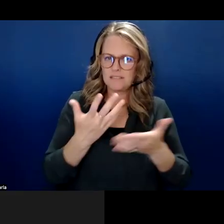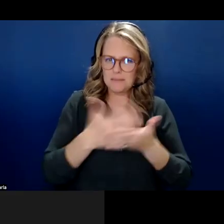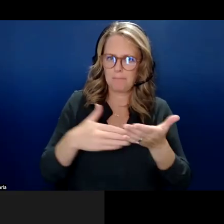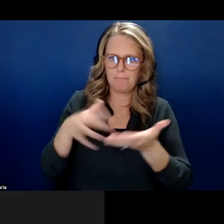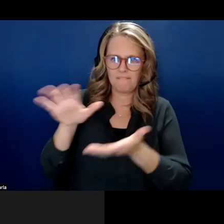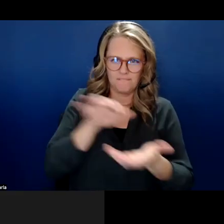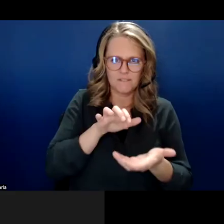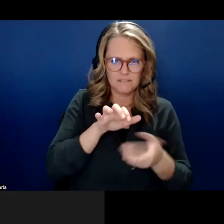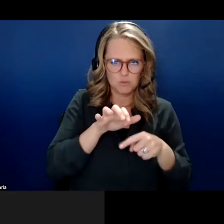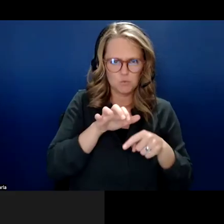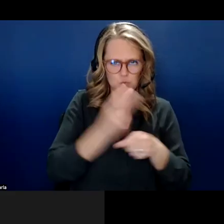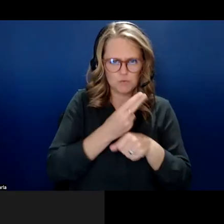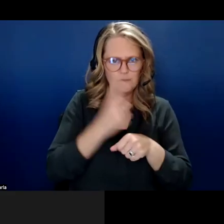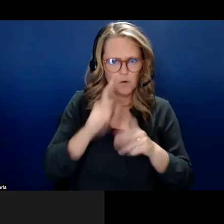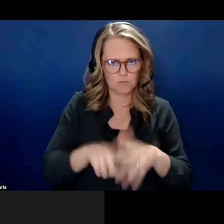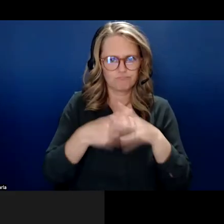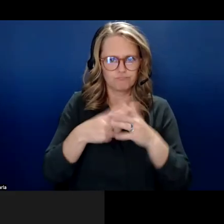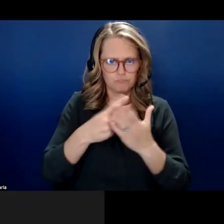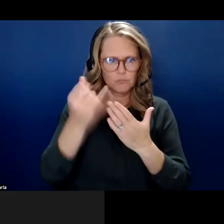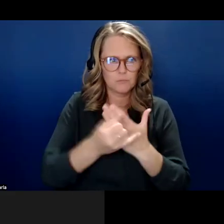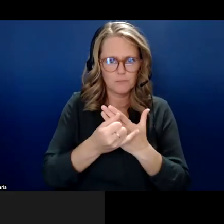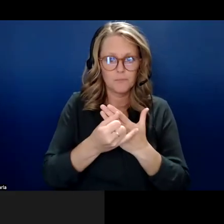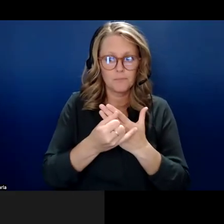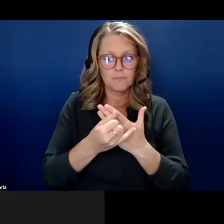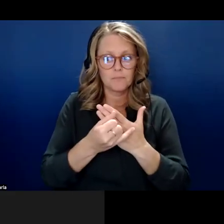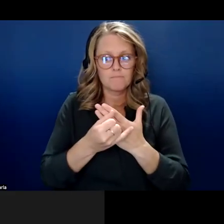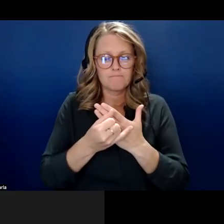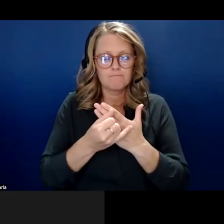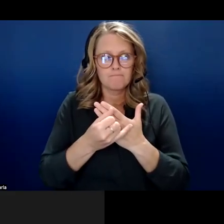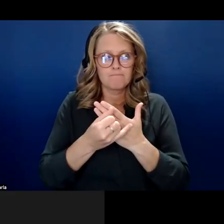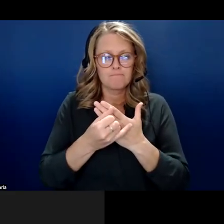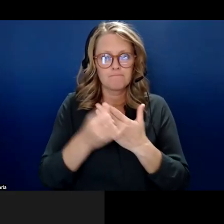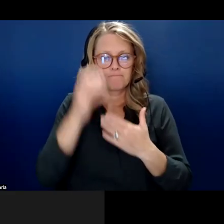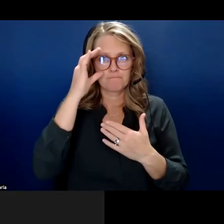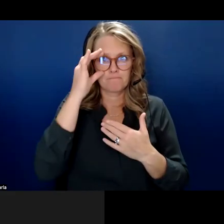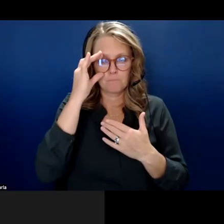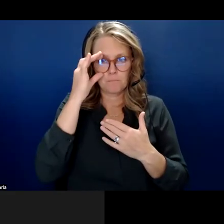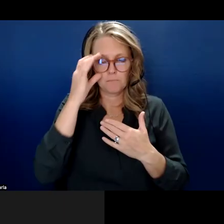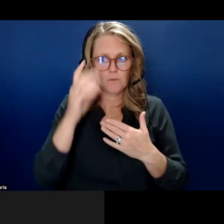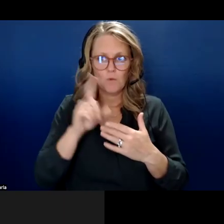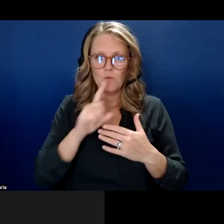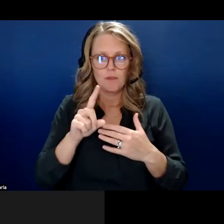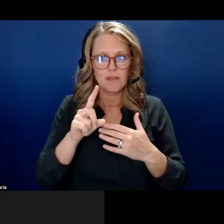I think that the real issue is that there's no dedicated funding stream as it stands